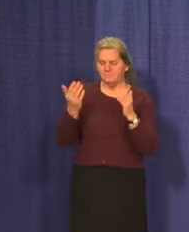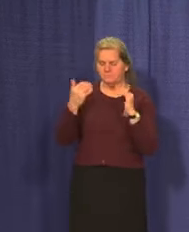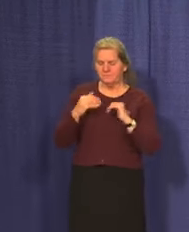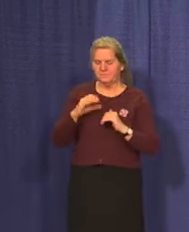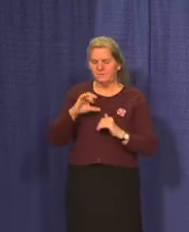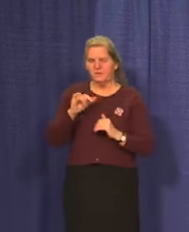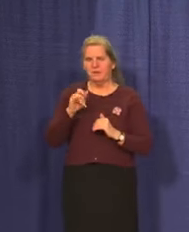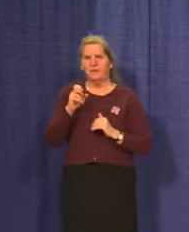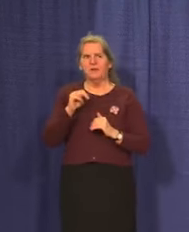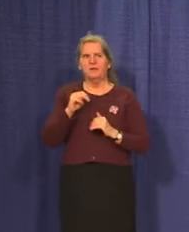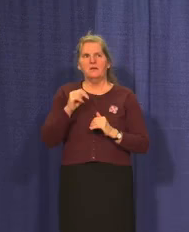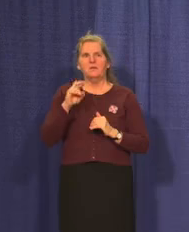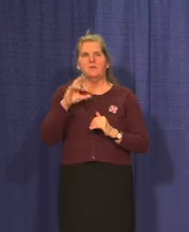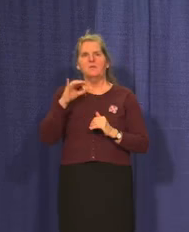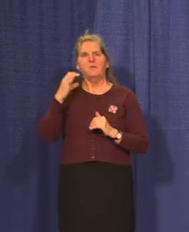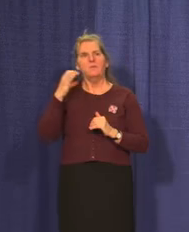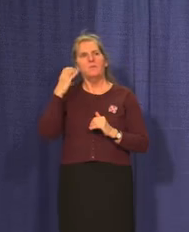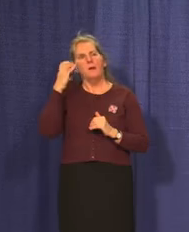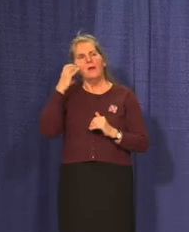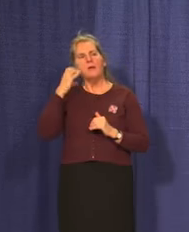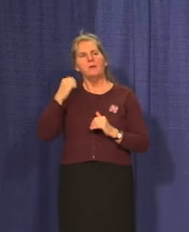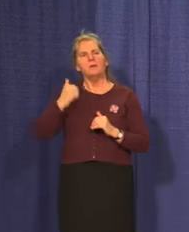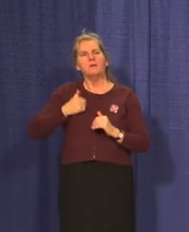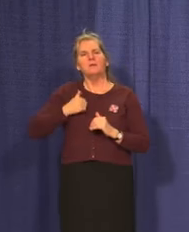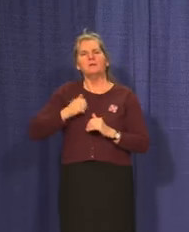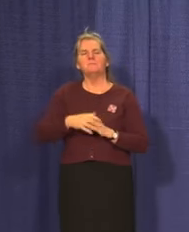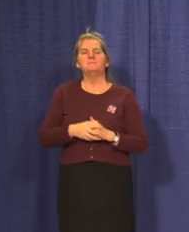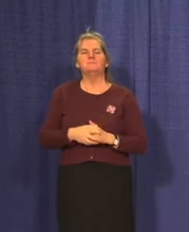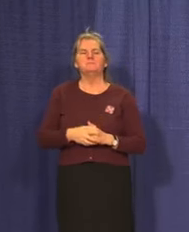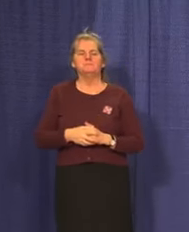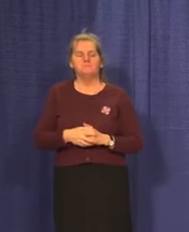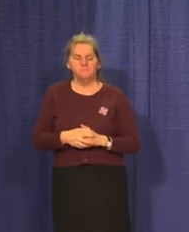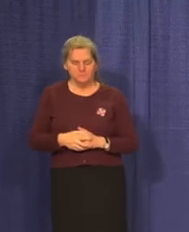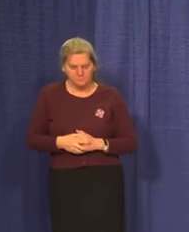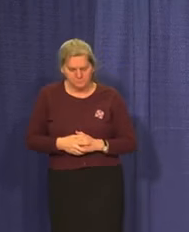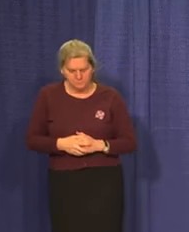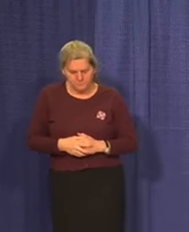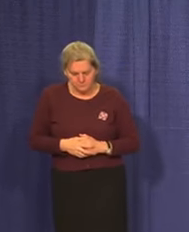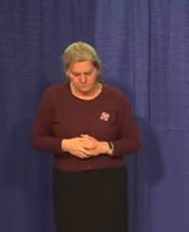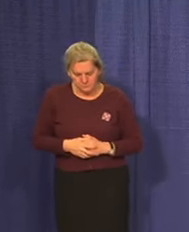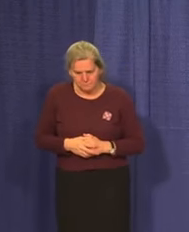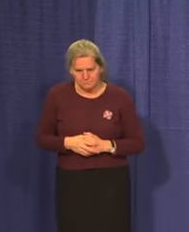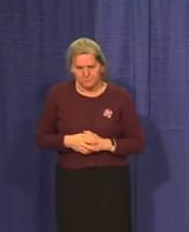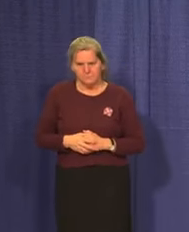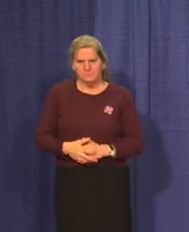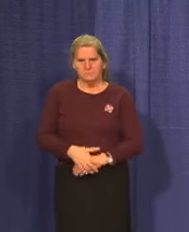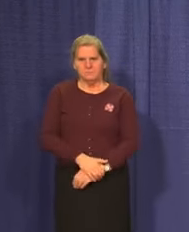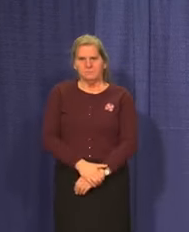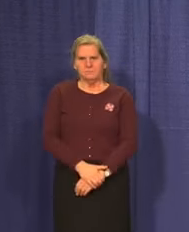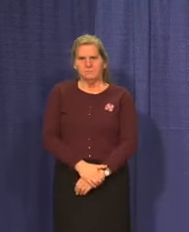RADIO-CANADA.